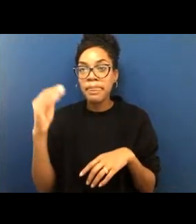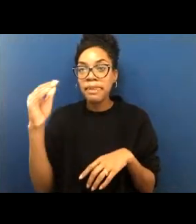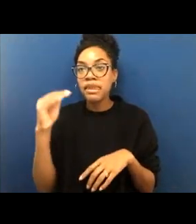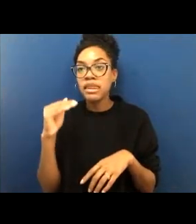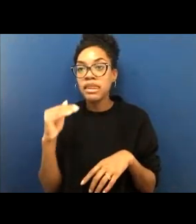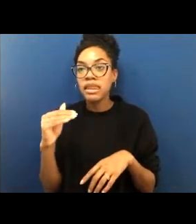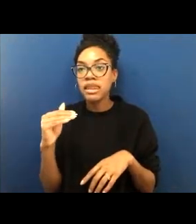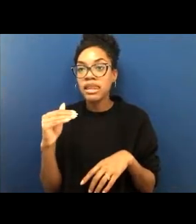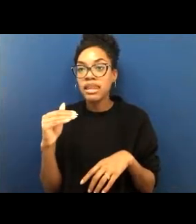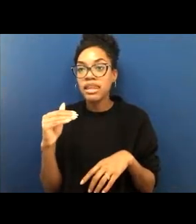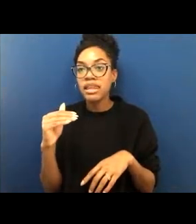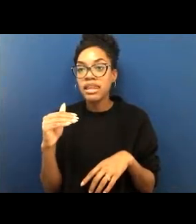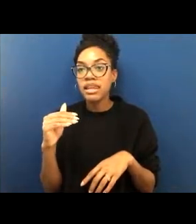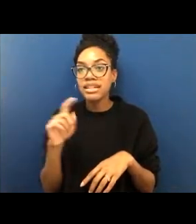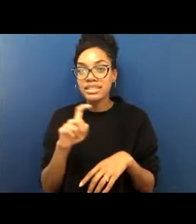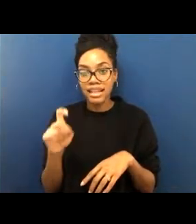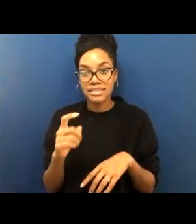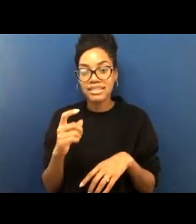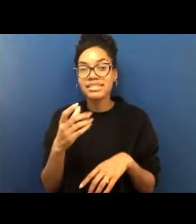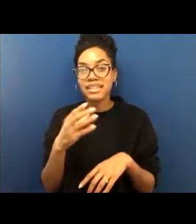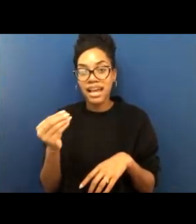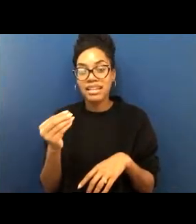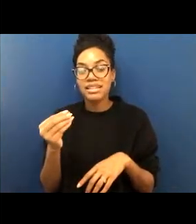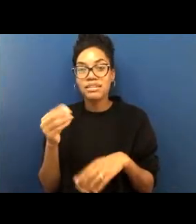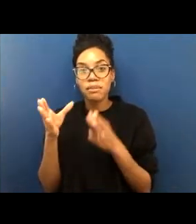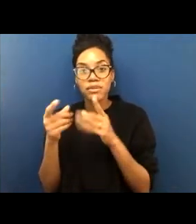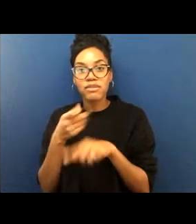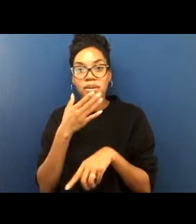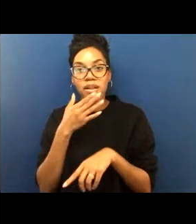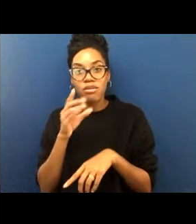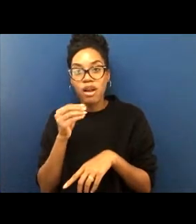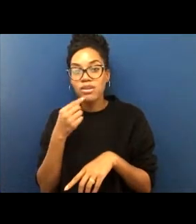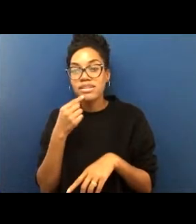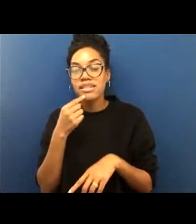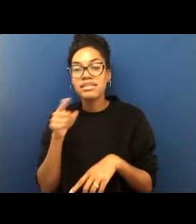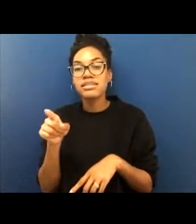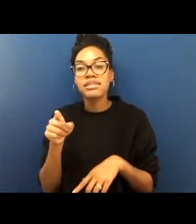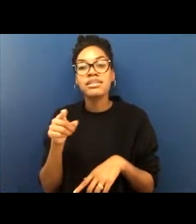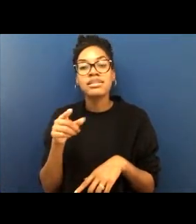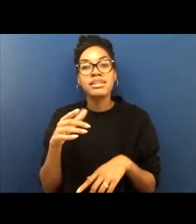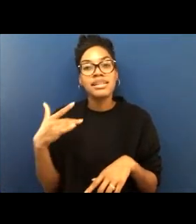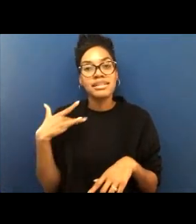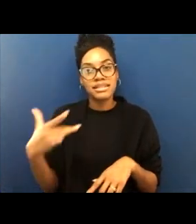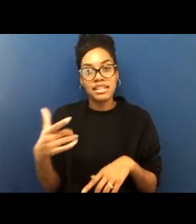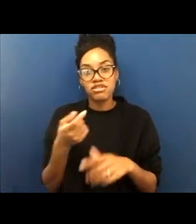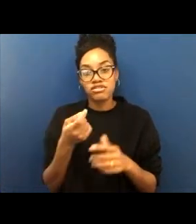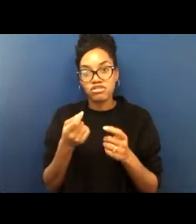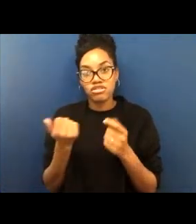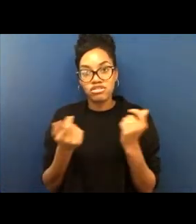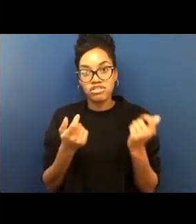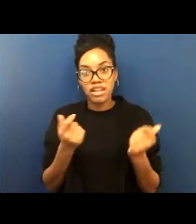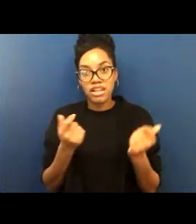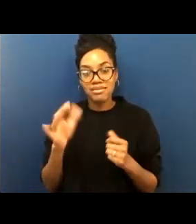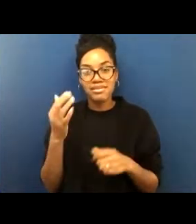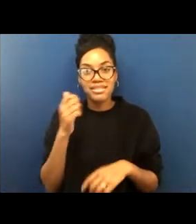both say that the crab sheds its skin. Jody is saying it molts its shell and it grows another one.